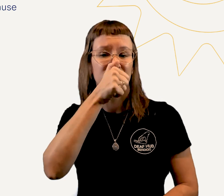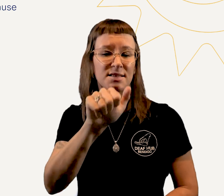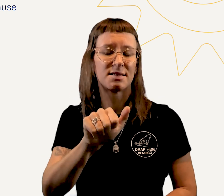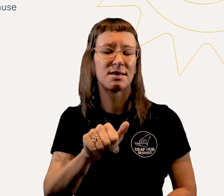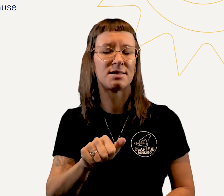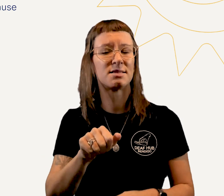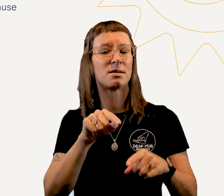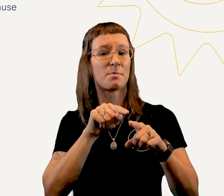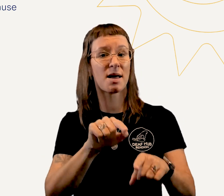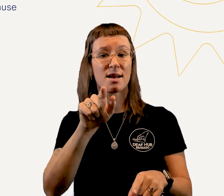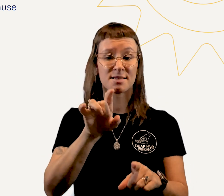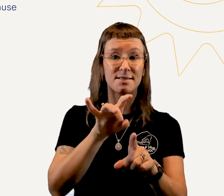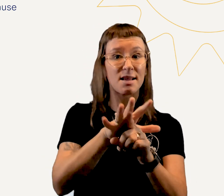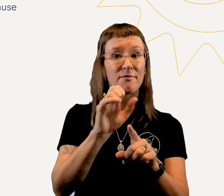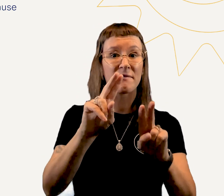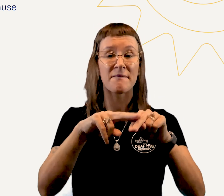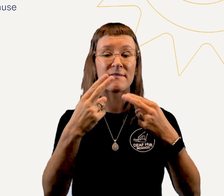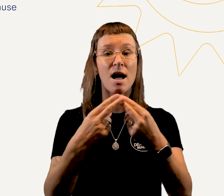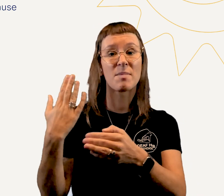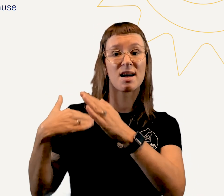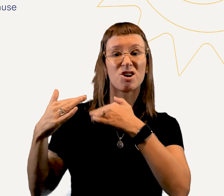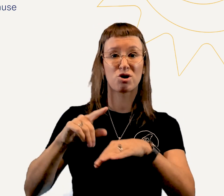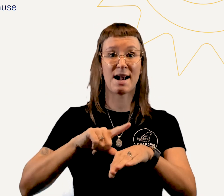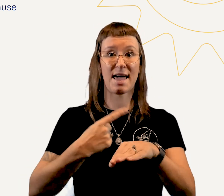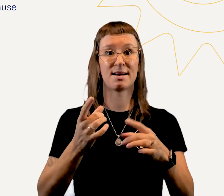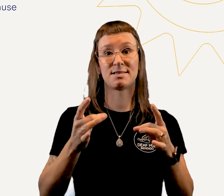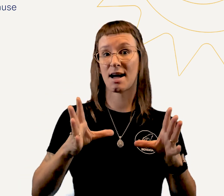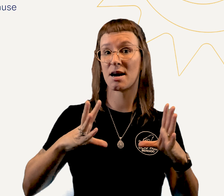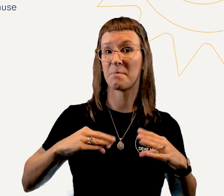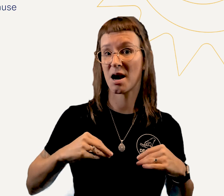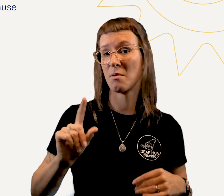later at up to 60 years of age, especially if there is a family history of late menopause.